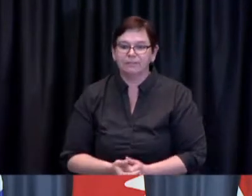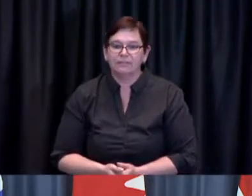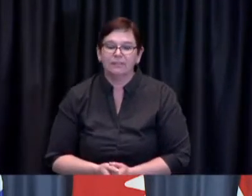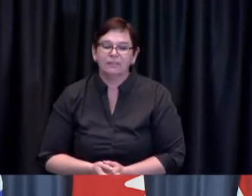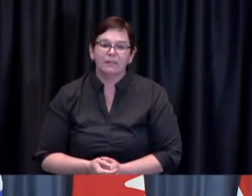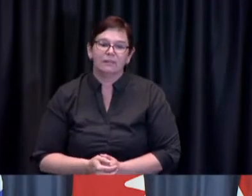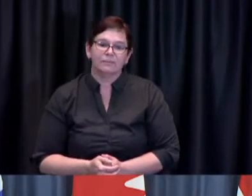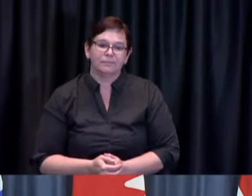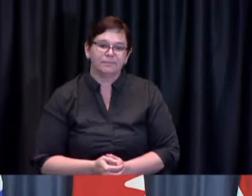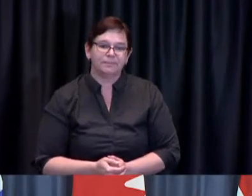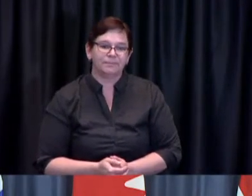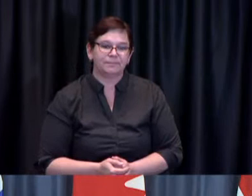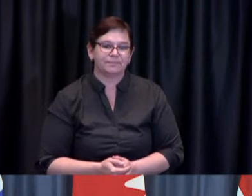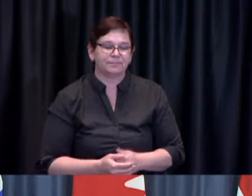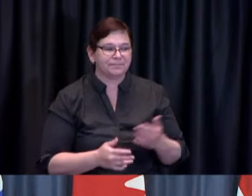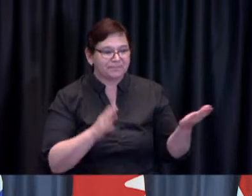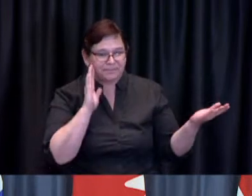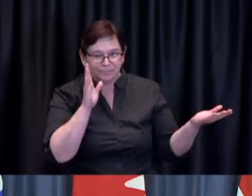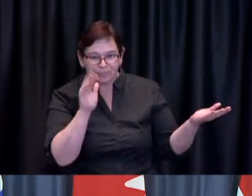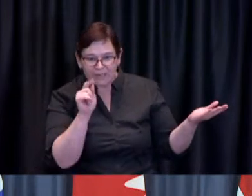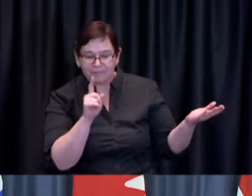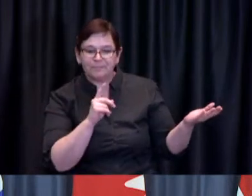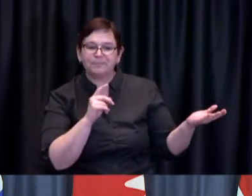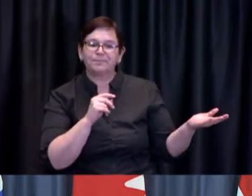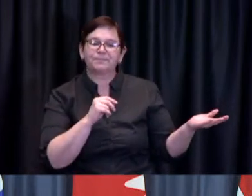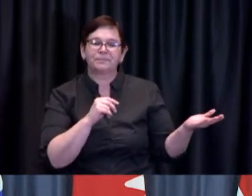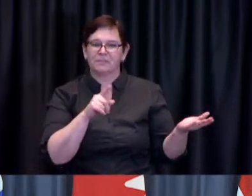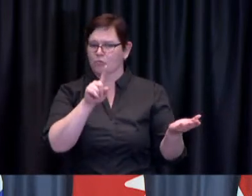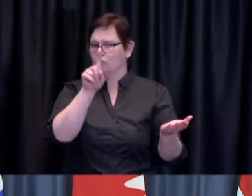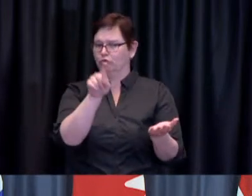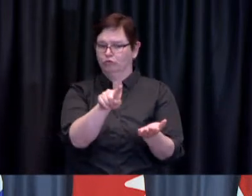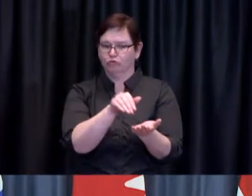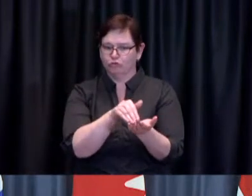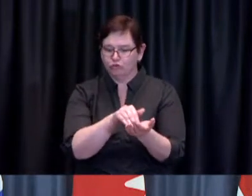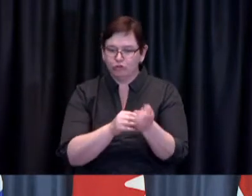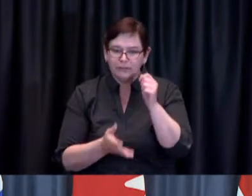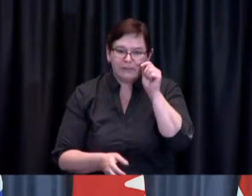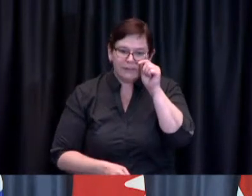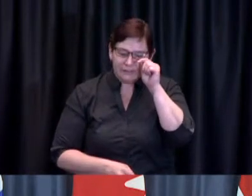Hi Brad my question is for Dr. de Villa. Dr. de Villa I'm curious to know what your opinion is